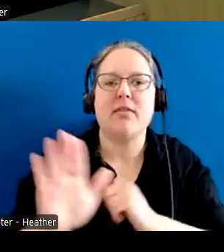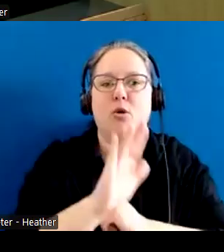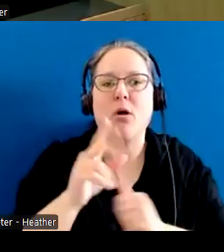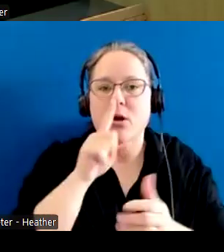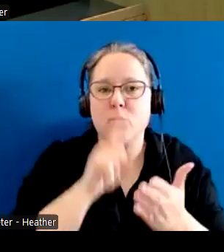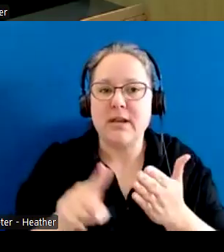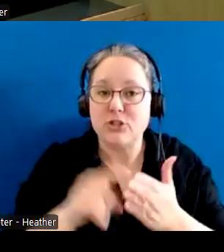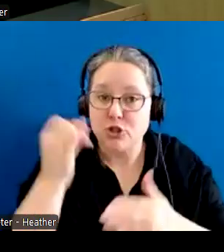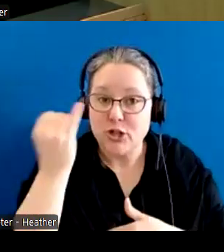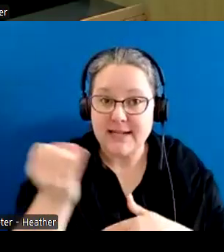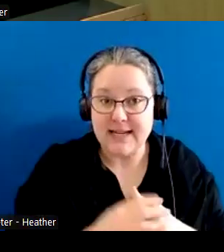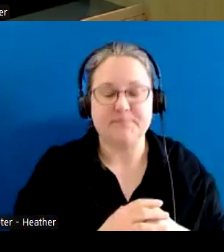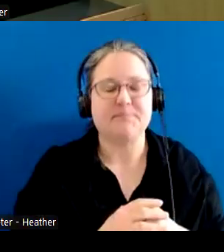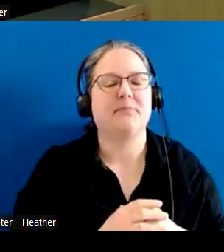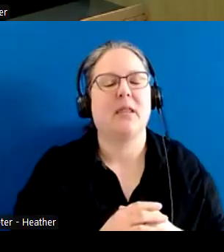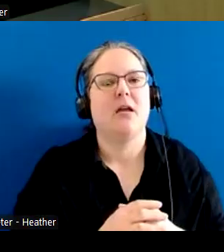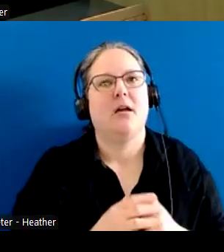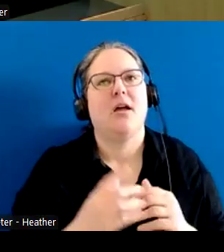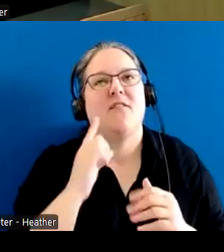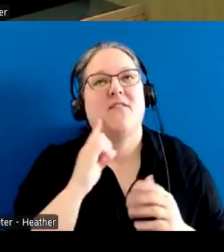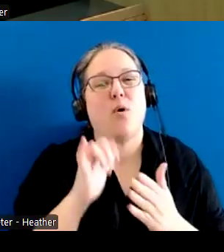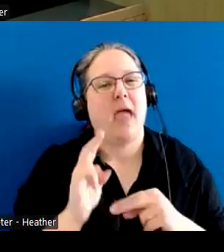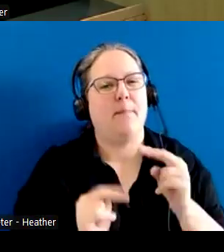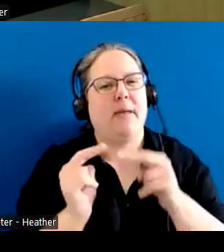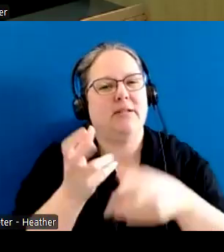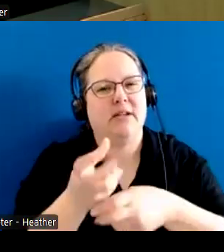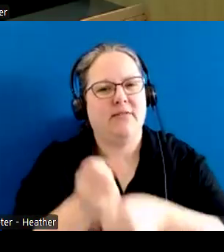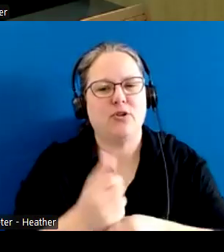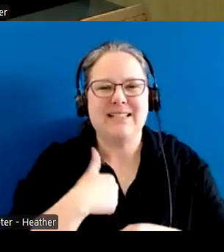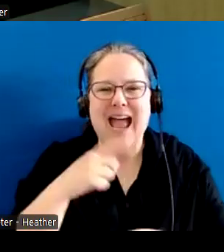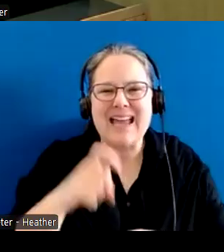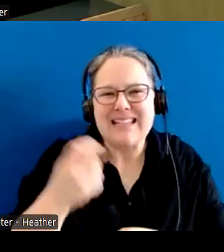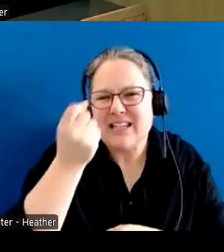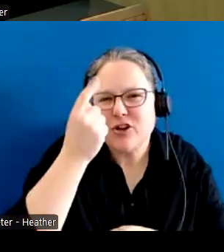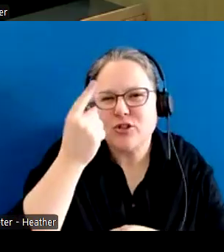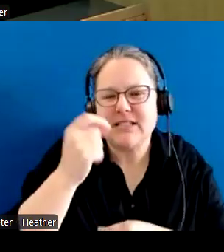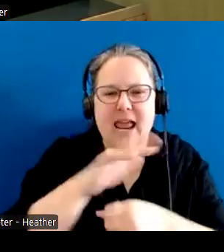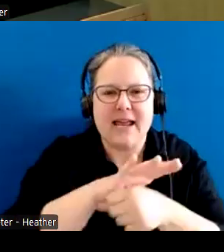ideas. Um so in to do that I needed to get a good sense of what areas of science um our division had